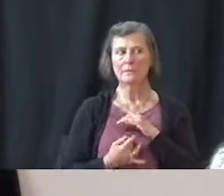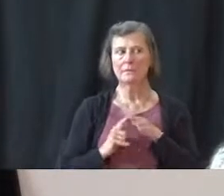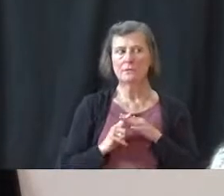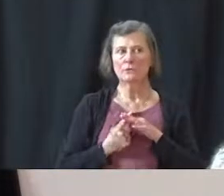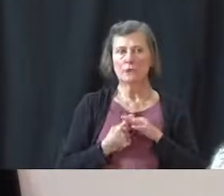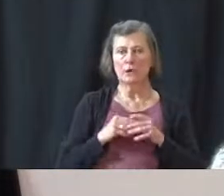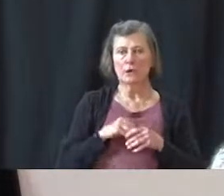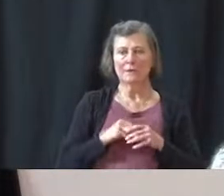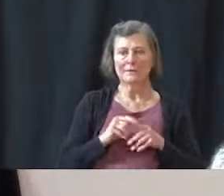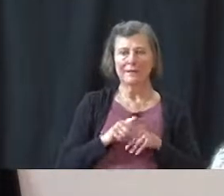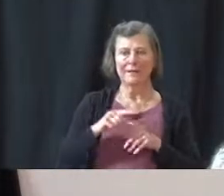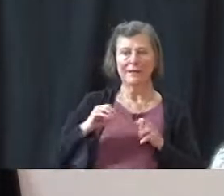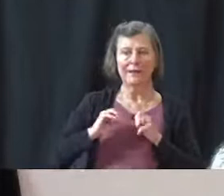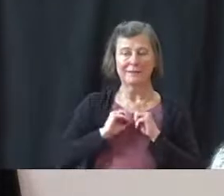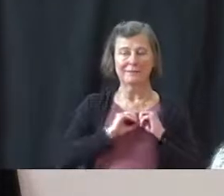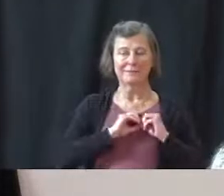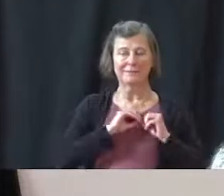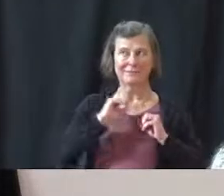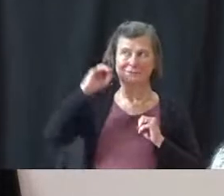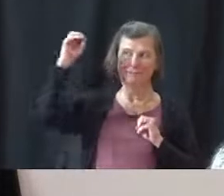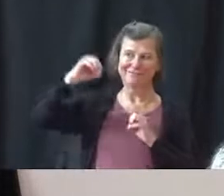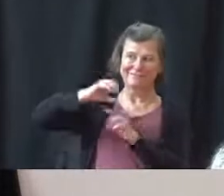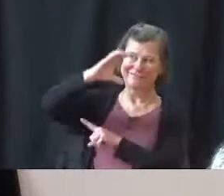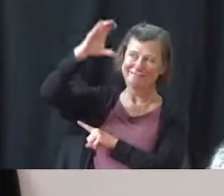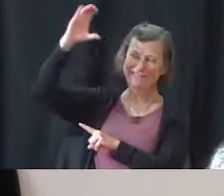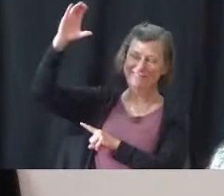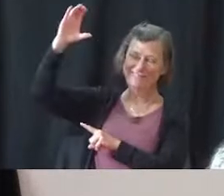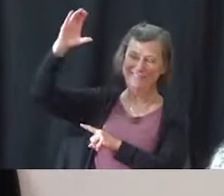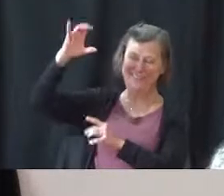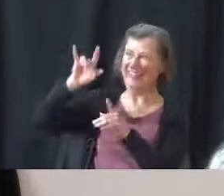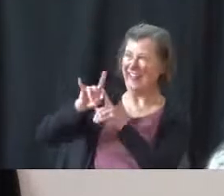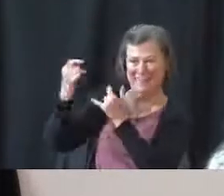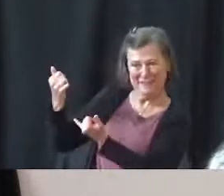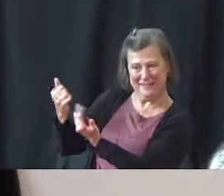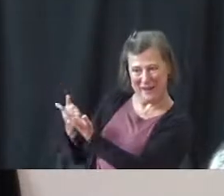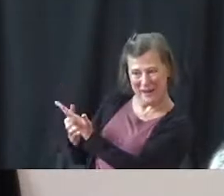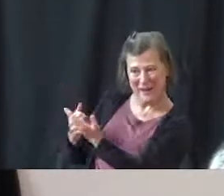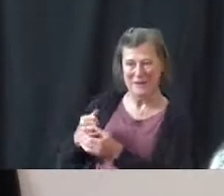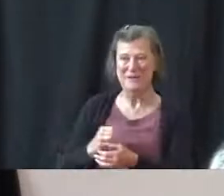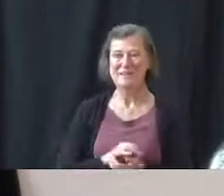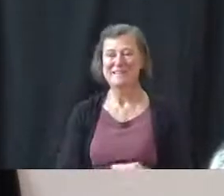It's like the sun comes out, as it just did.